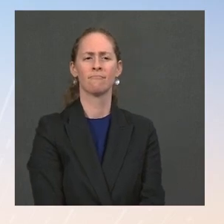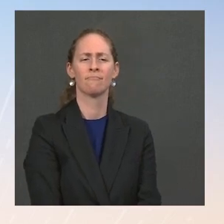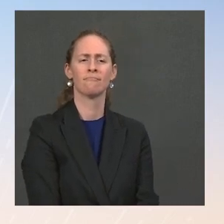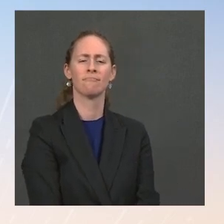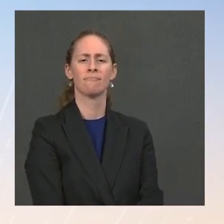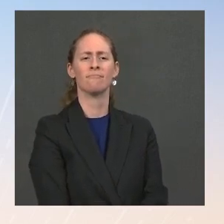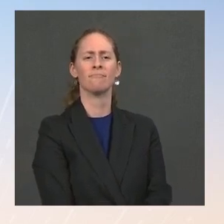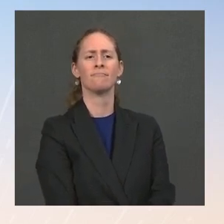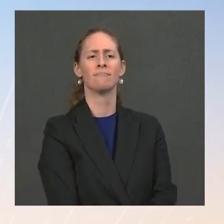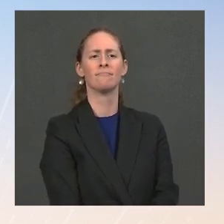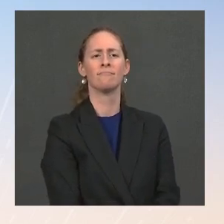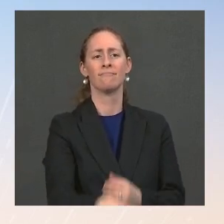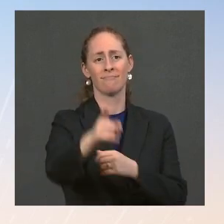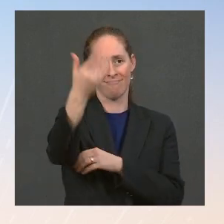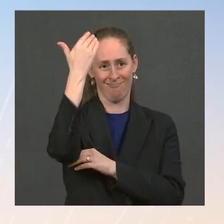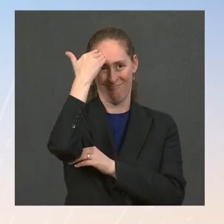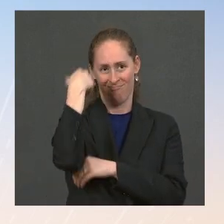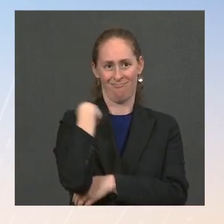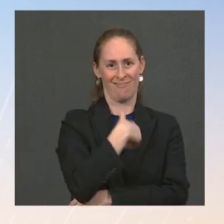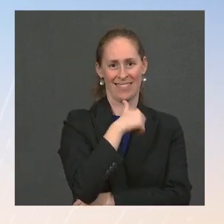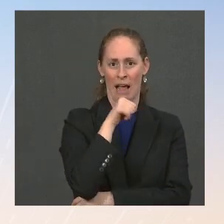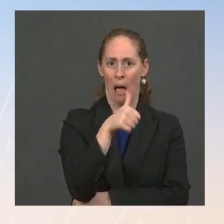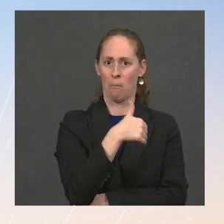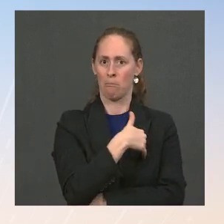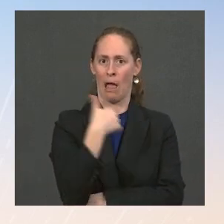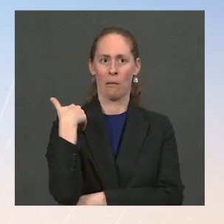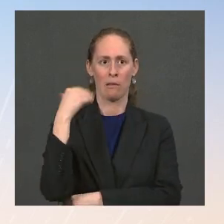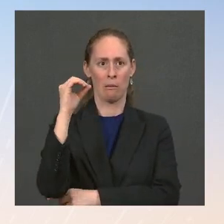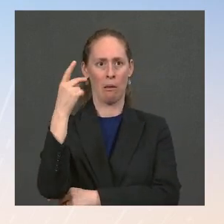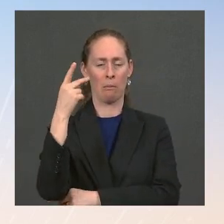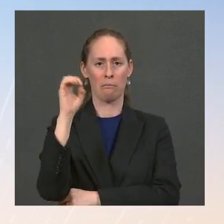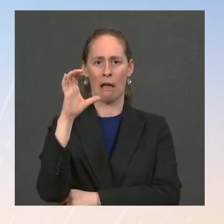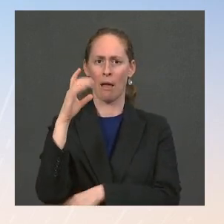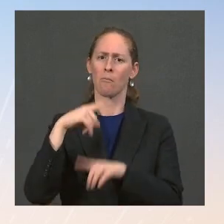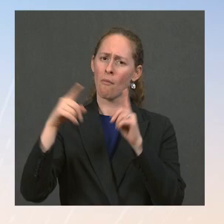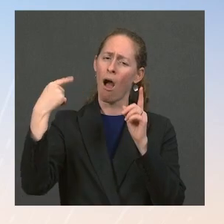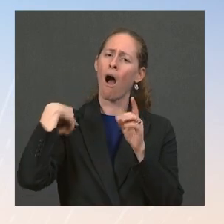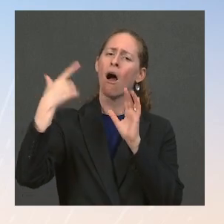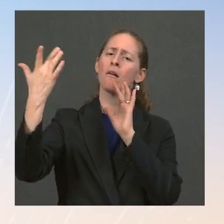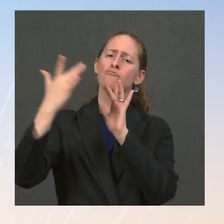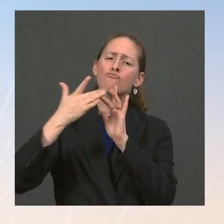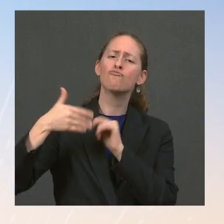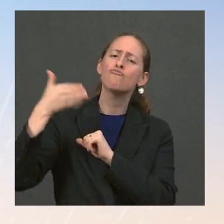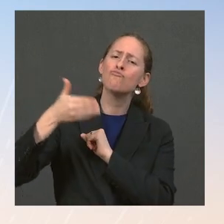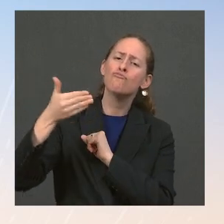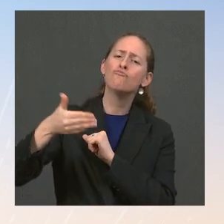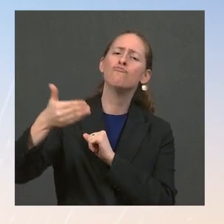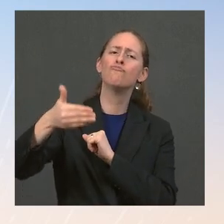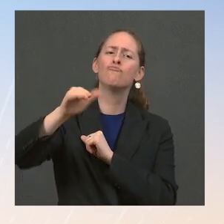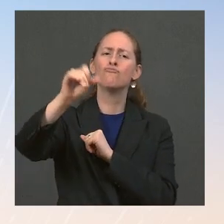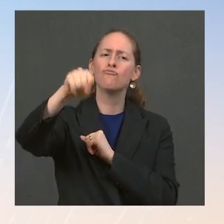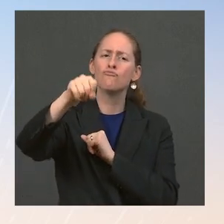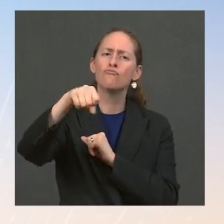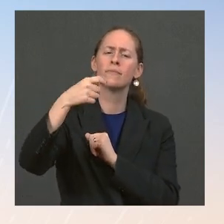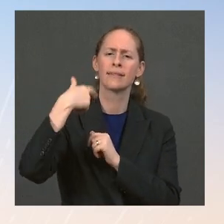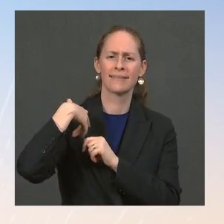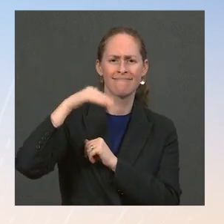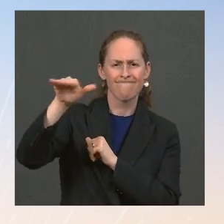We are in regular touch with OPEC, and we have also raised issues of supply in meetings that members of our national security team